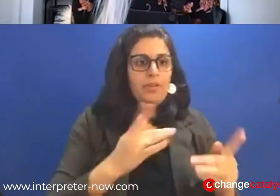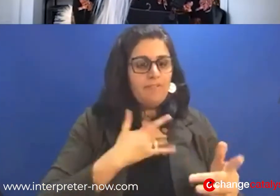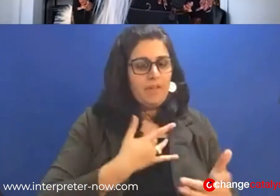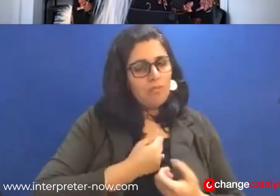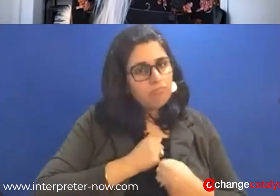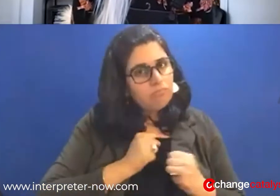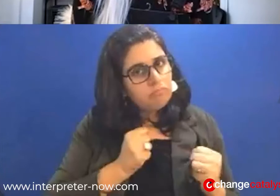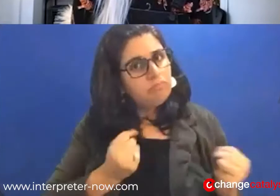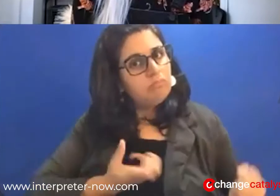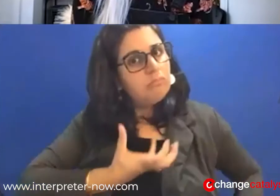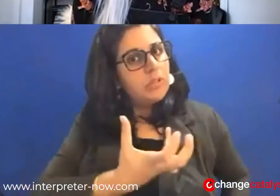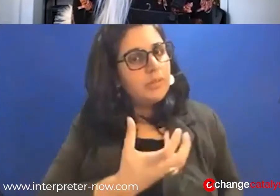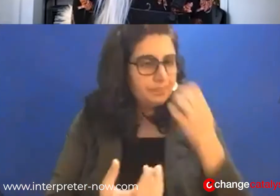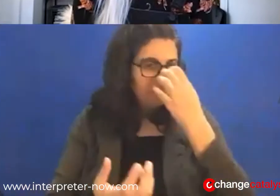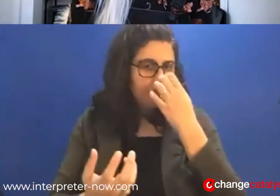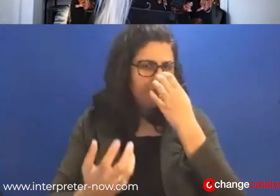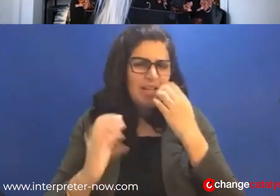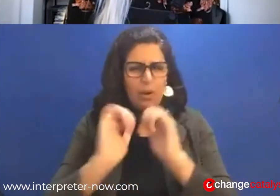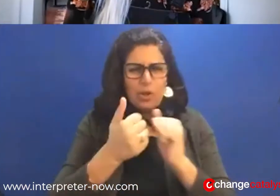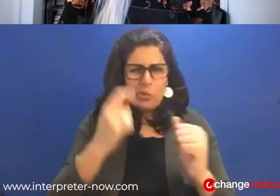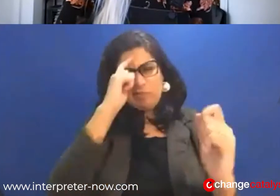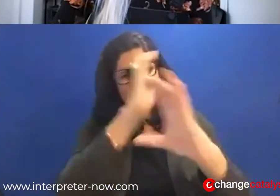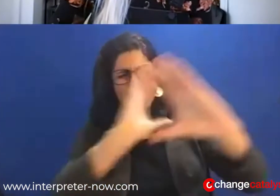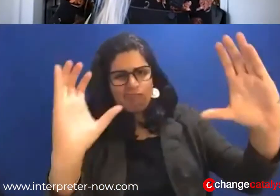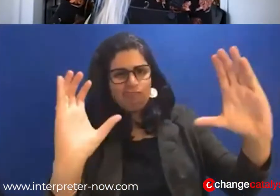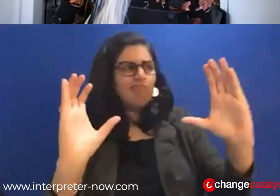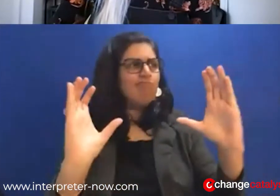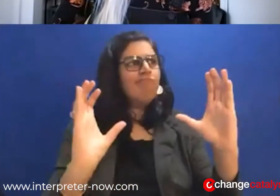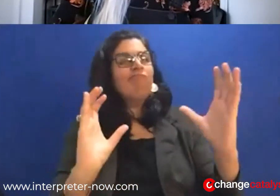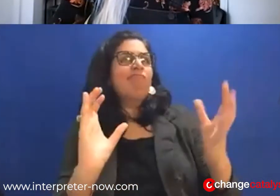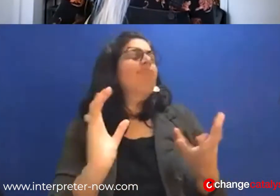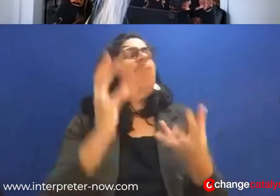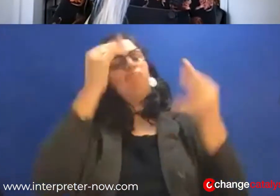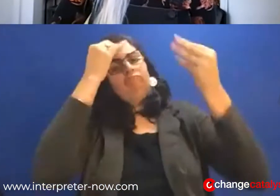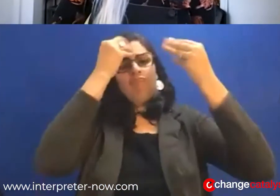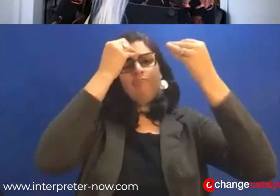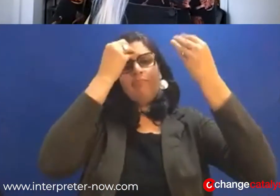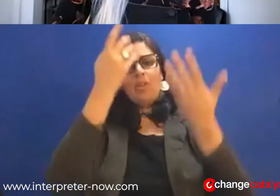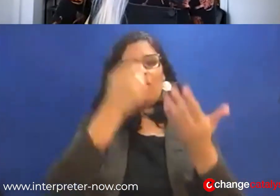How are you thinking about that? How are you building that? What is that? What are the components there?